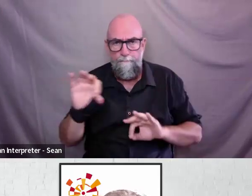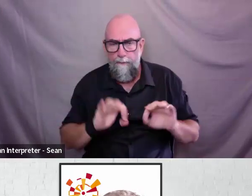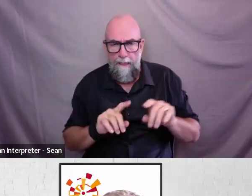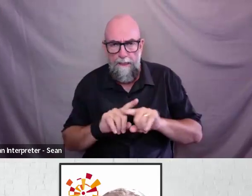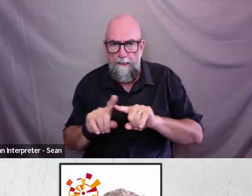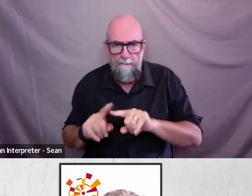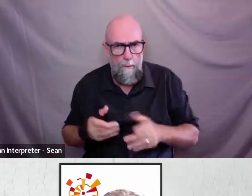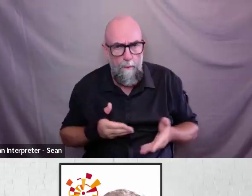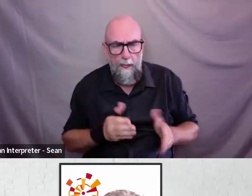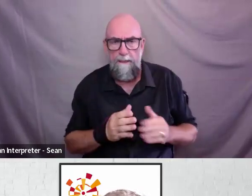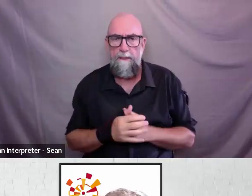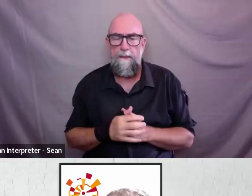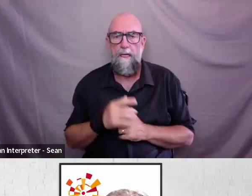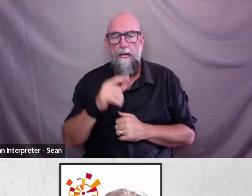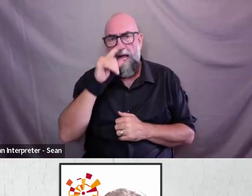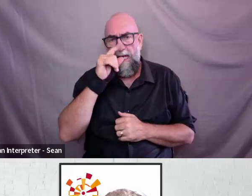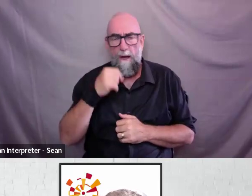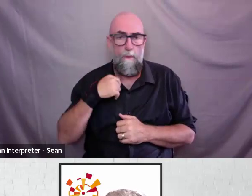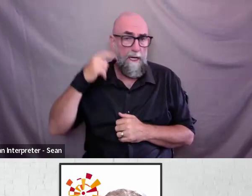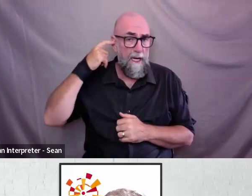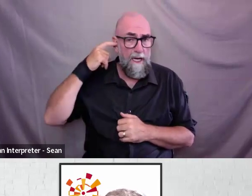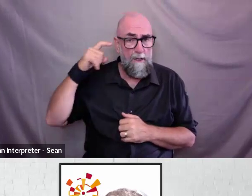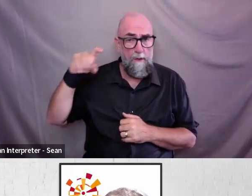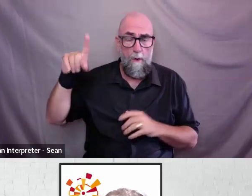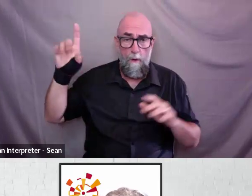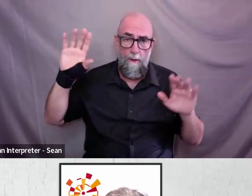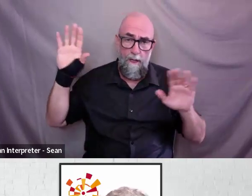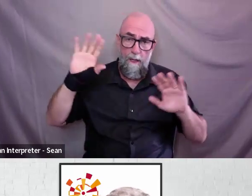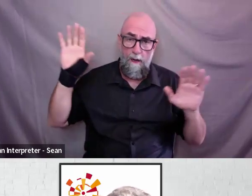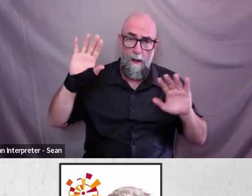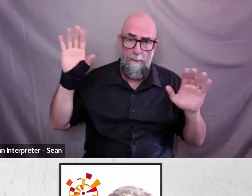we cannot, not in any way and that is passed away earlier I was suggesting